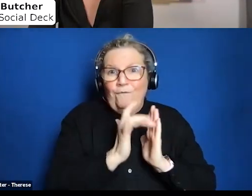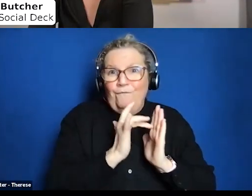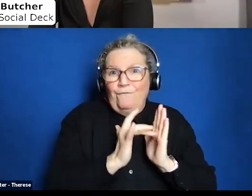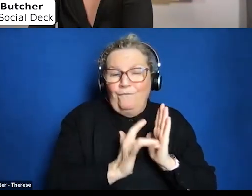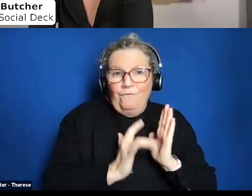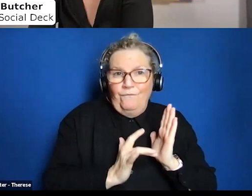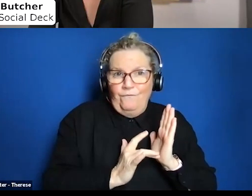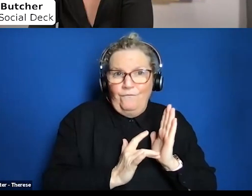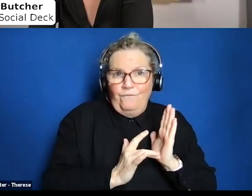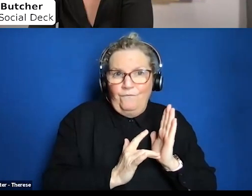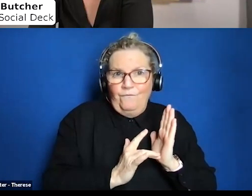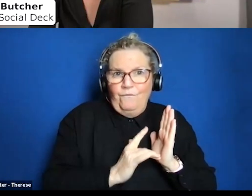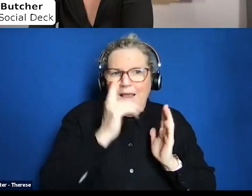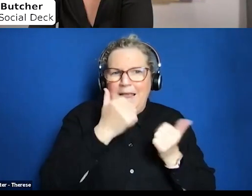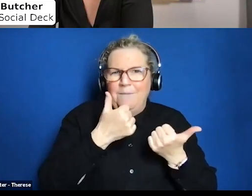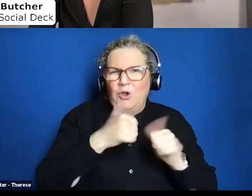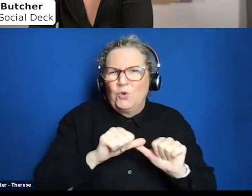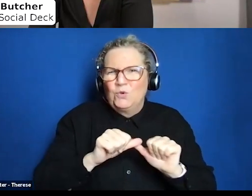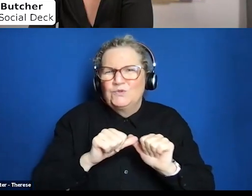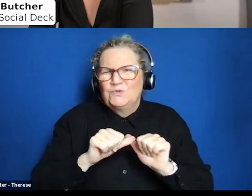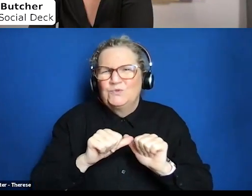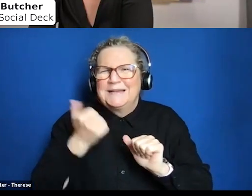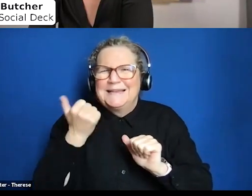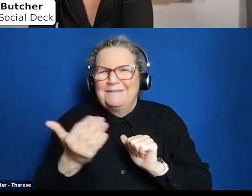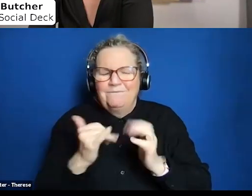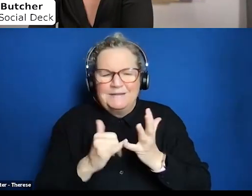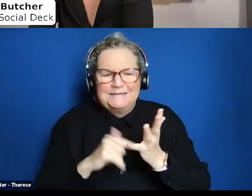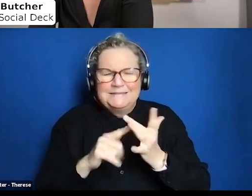can be used to stigmatize parts or even the whole of the disability community.